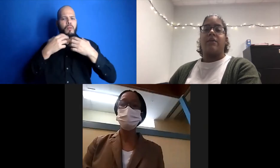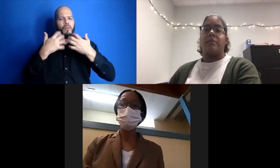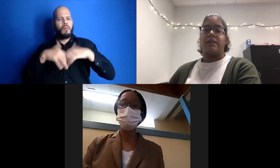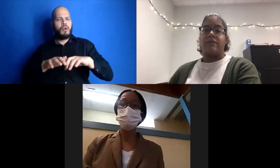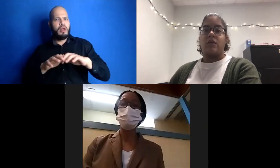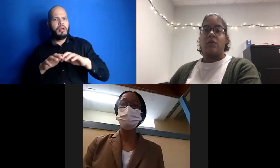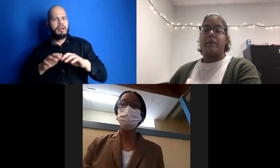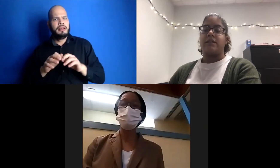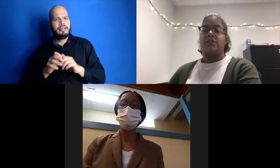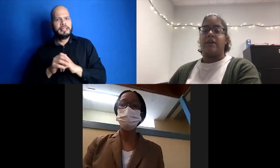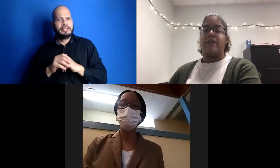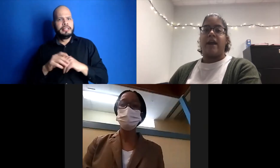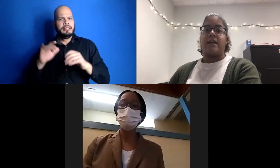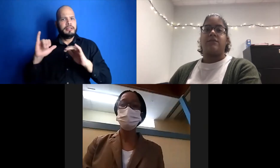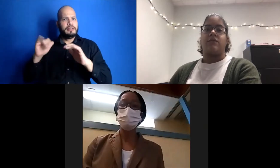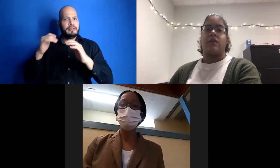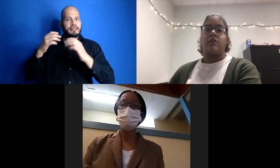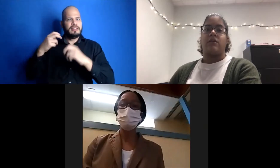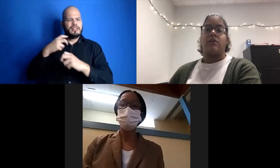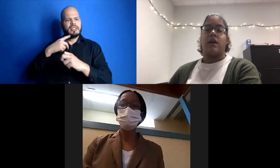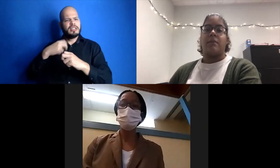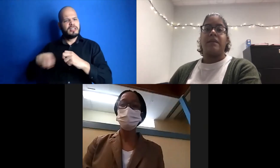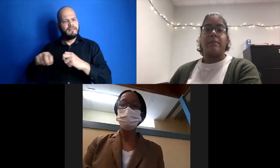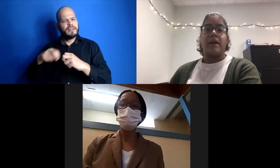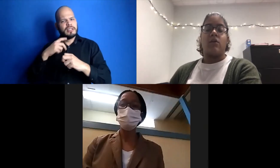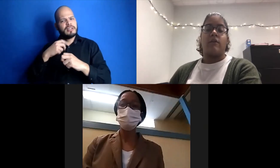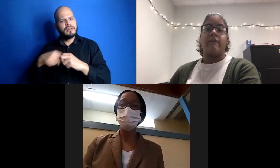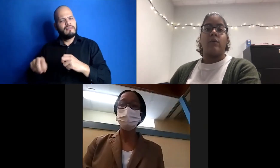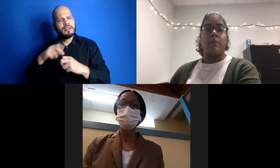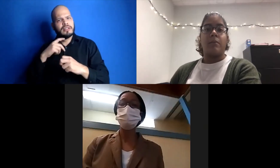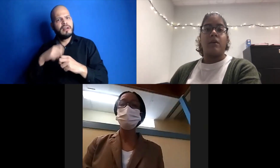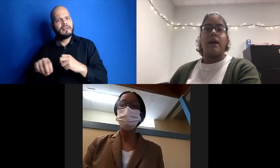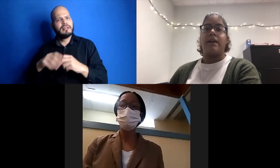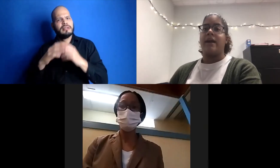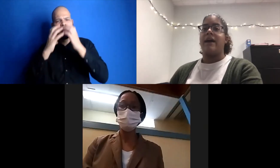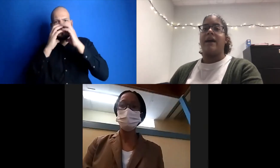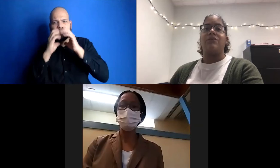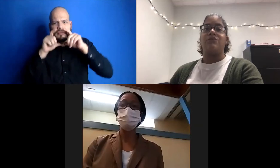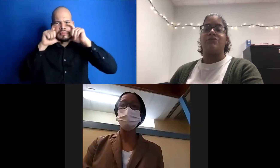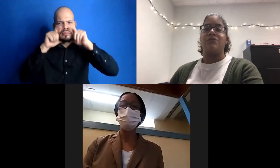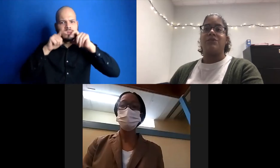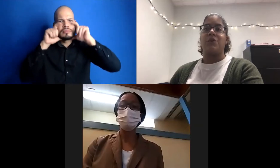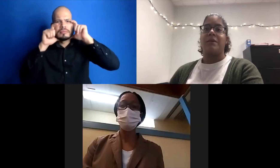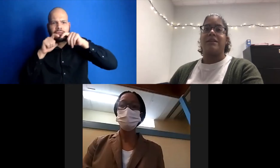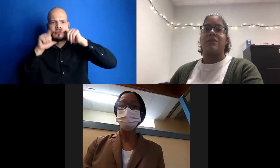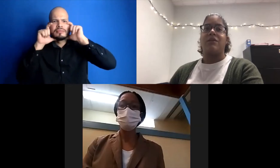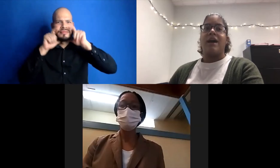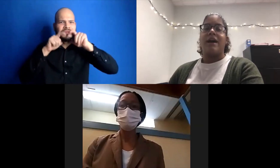be difficult because you have to ask for their email or phone number and I told myself I'm not